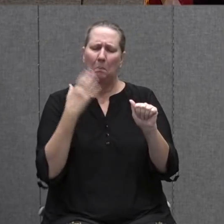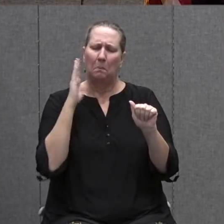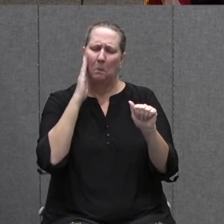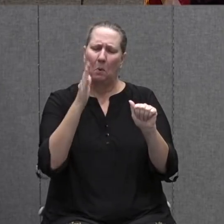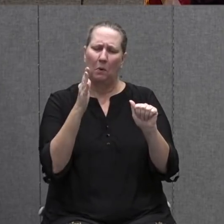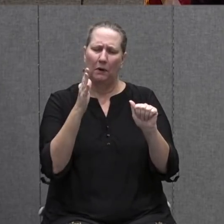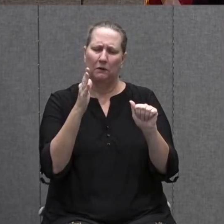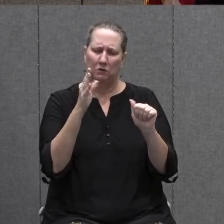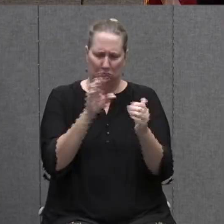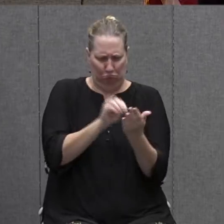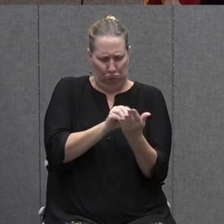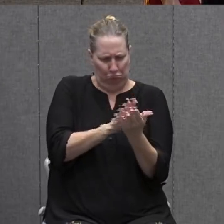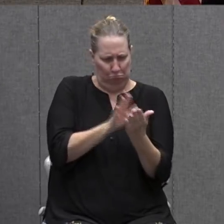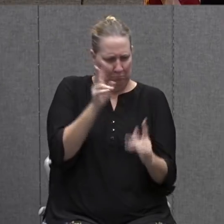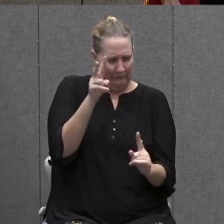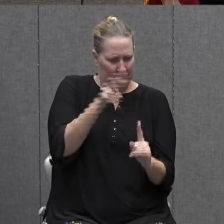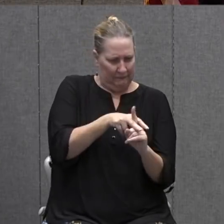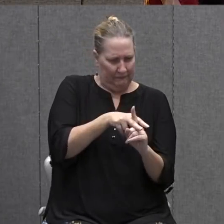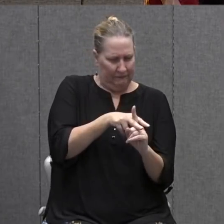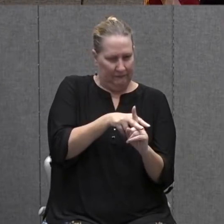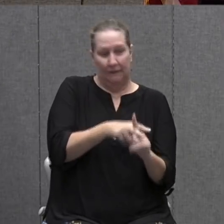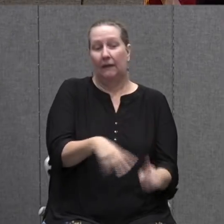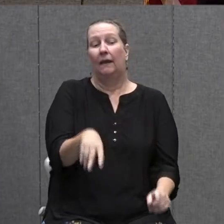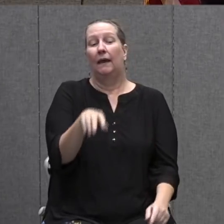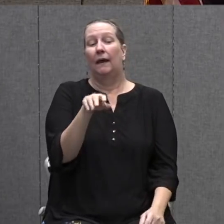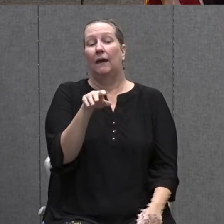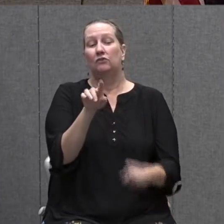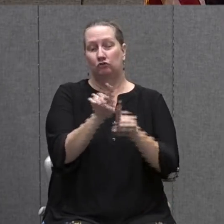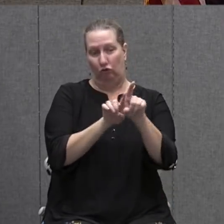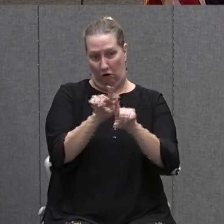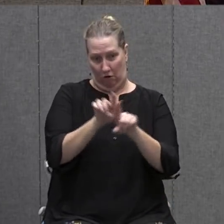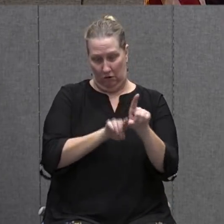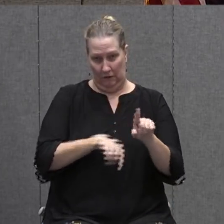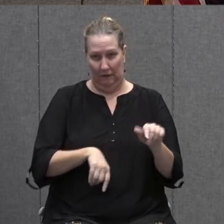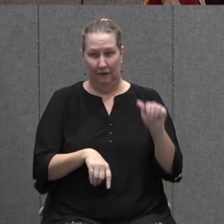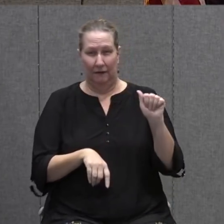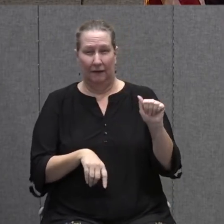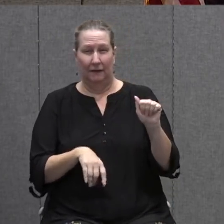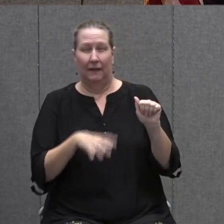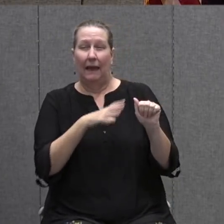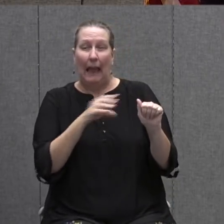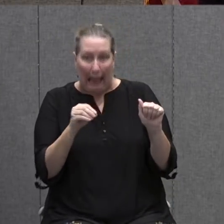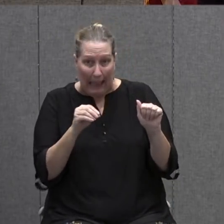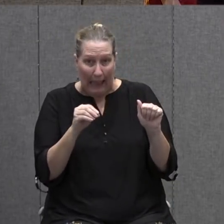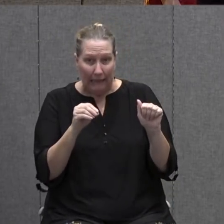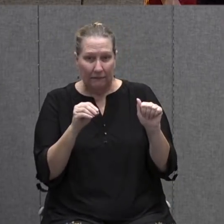And then I did one extra step. I put a dot or a period at the end